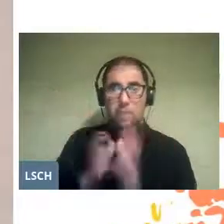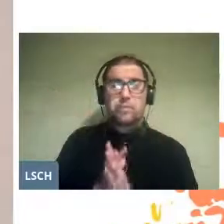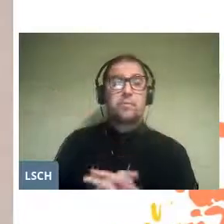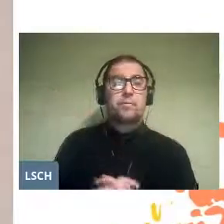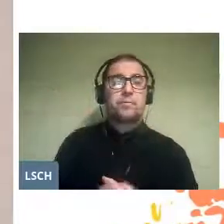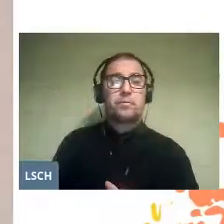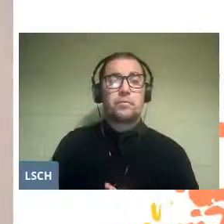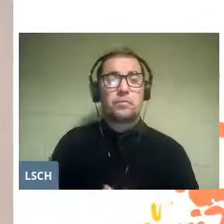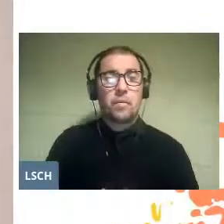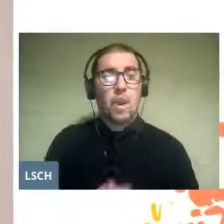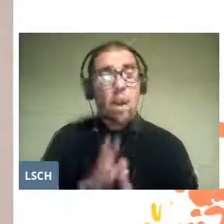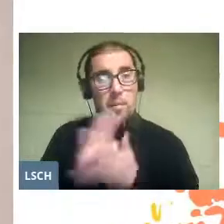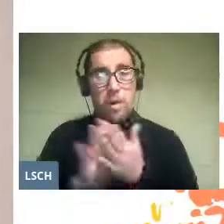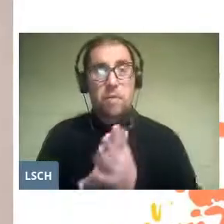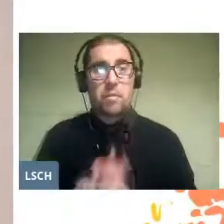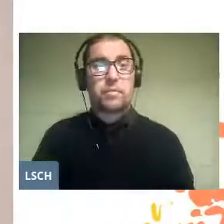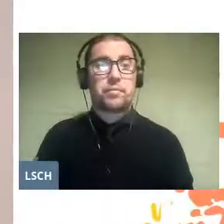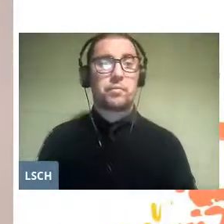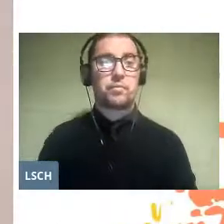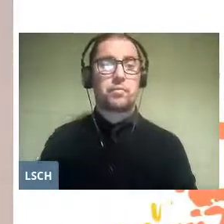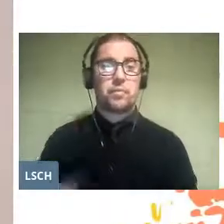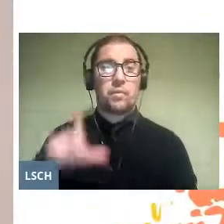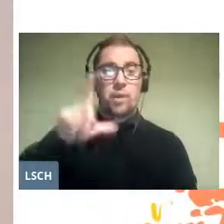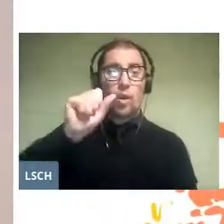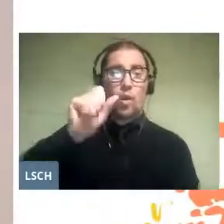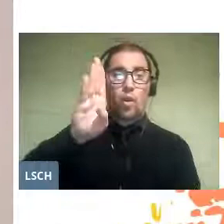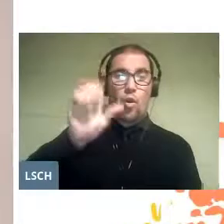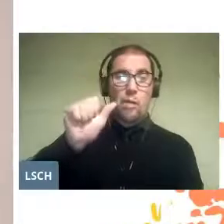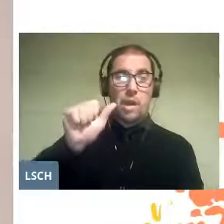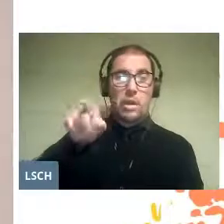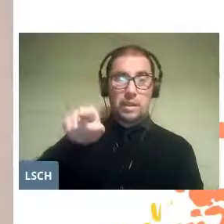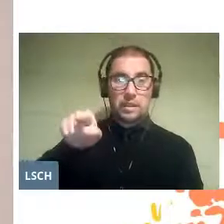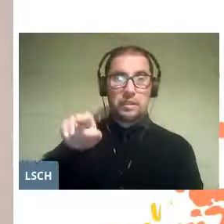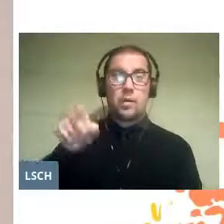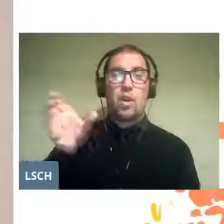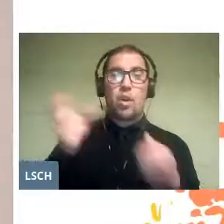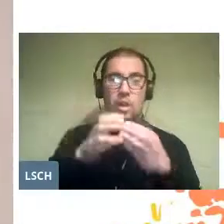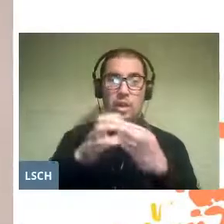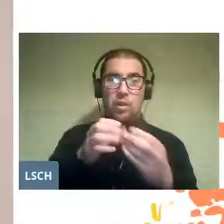One of them is LOVA, an independent Spanish organisation,